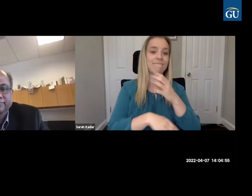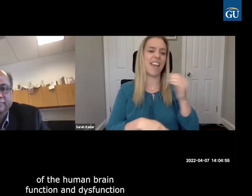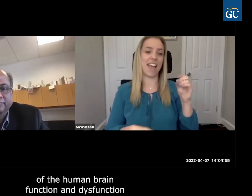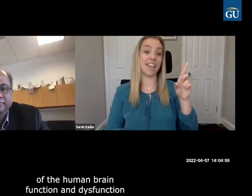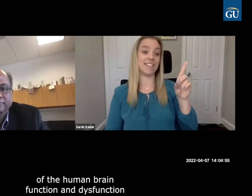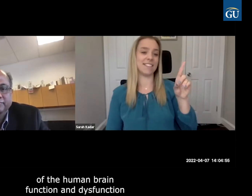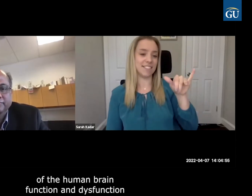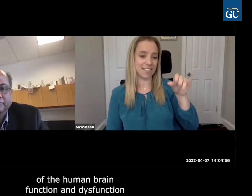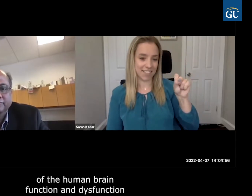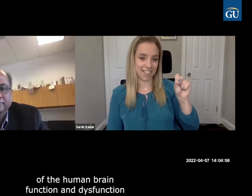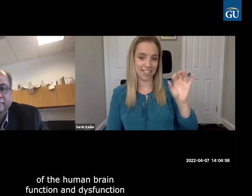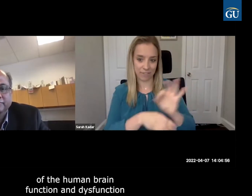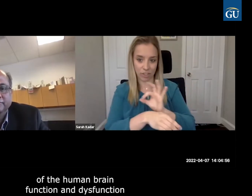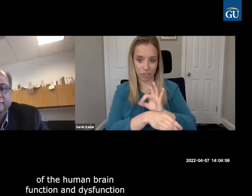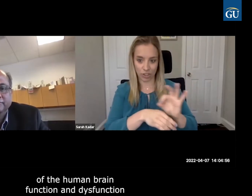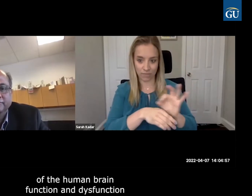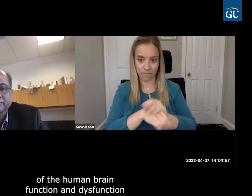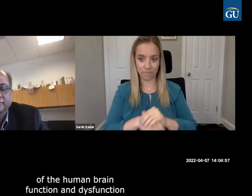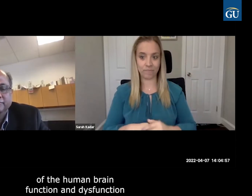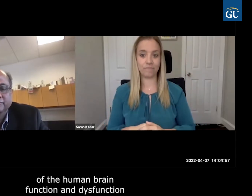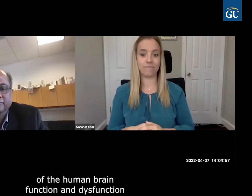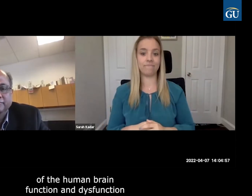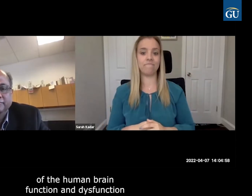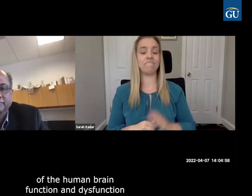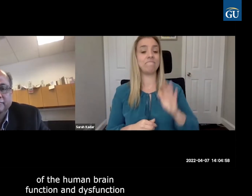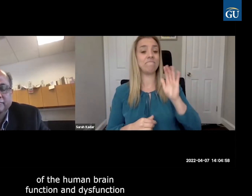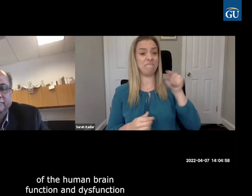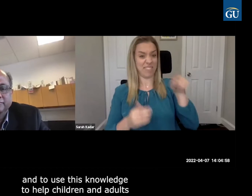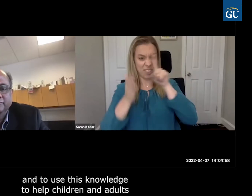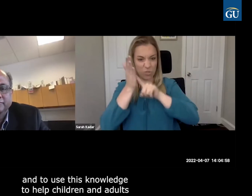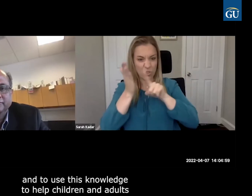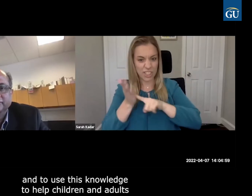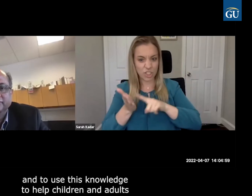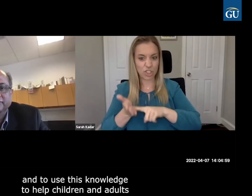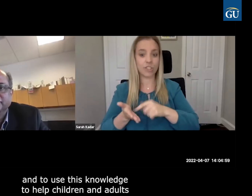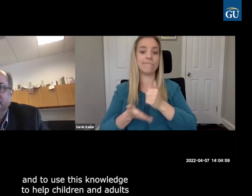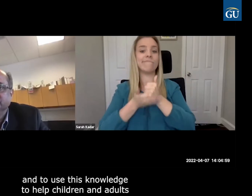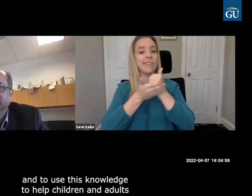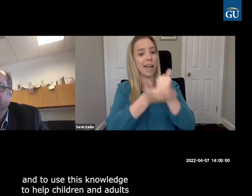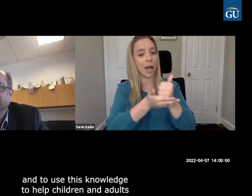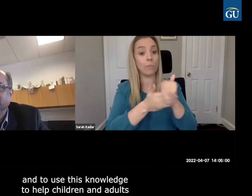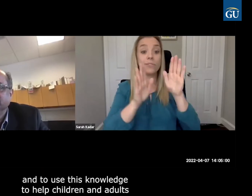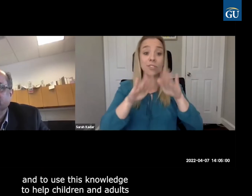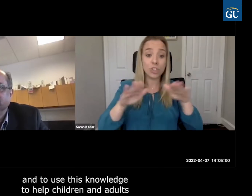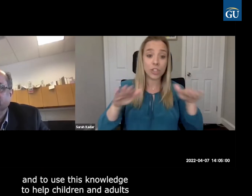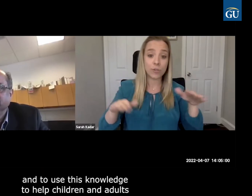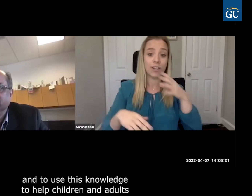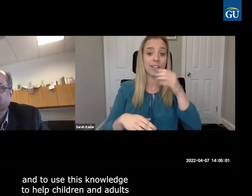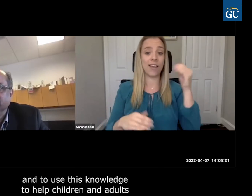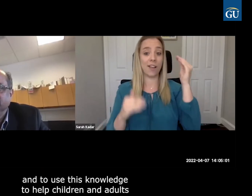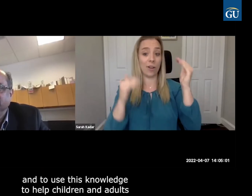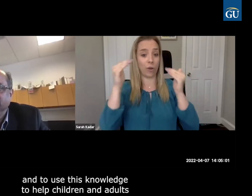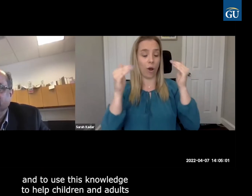of the human brain function and dysfunction